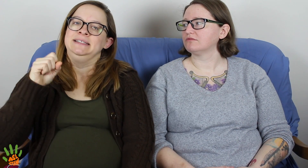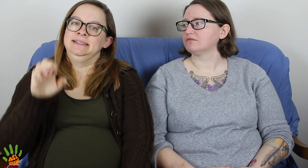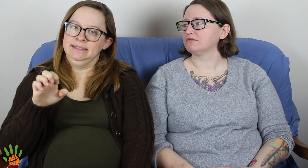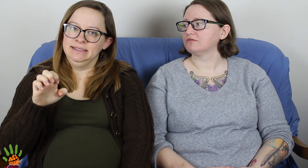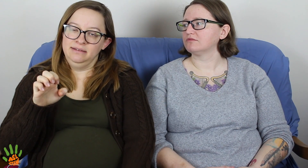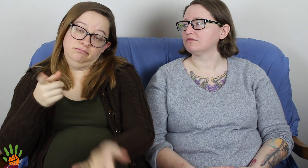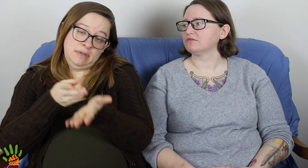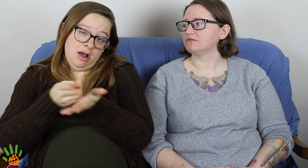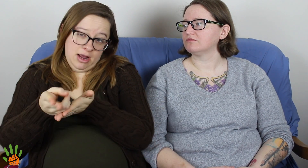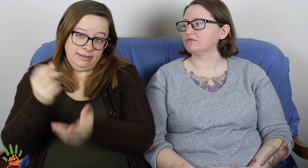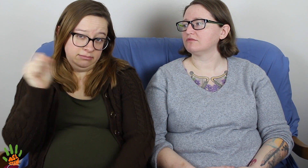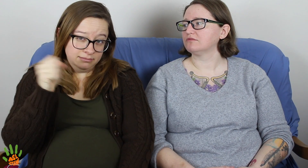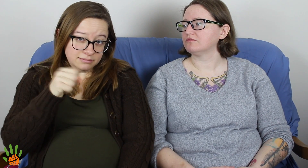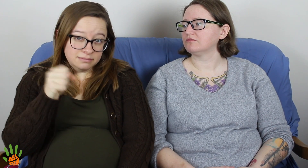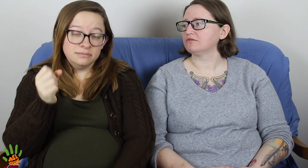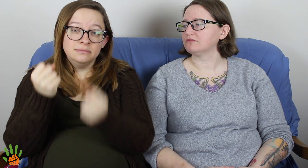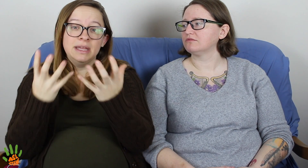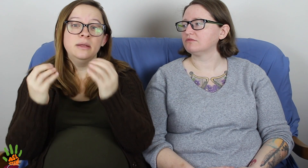PSE in total honesty.